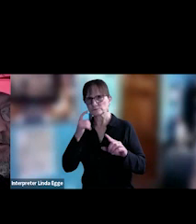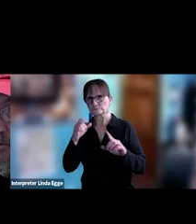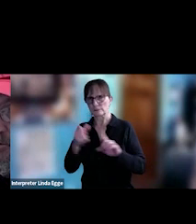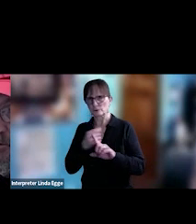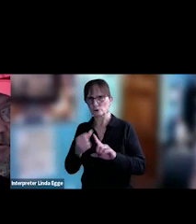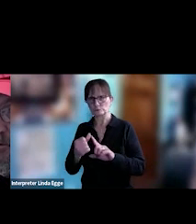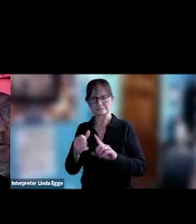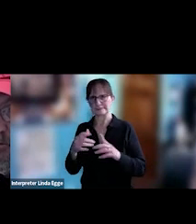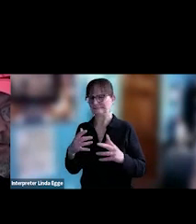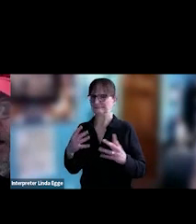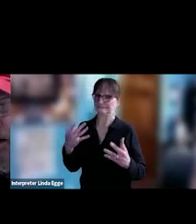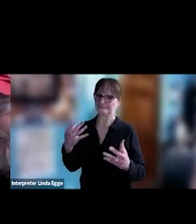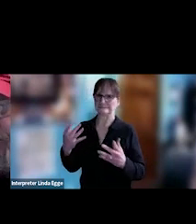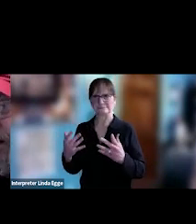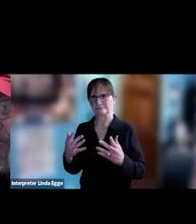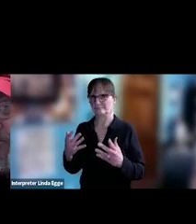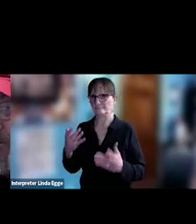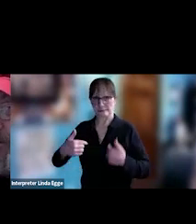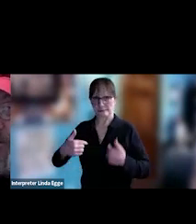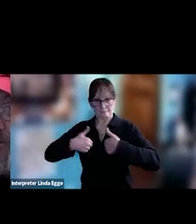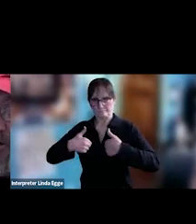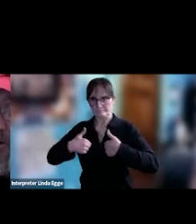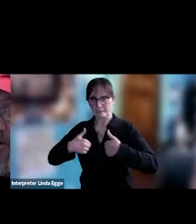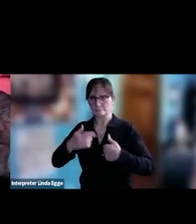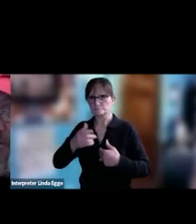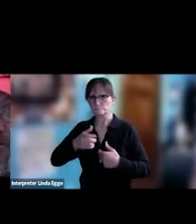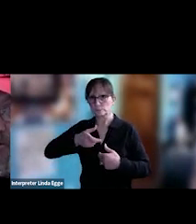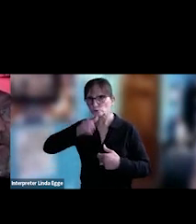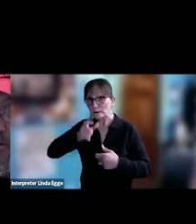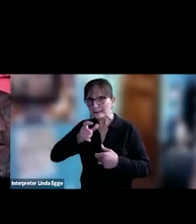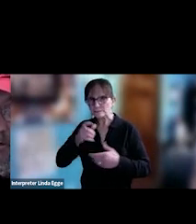Because, you know, me, I don't drink and do drugs and,